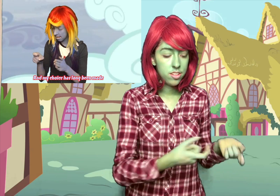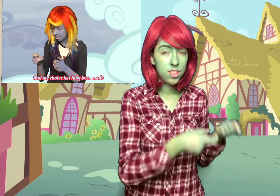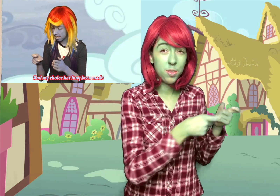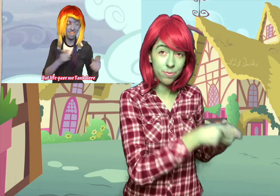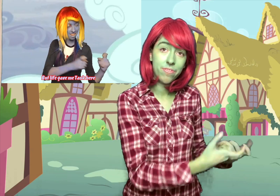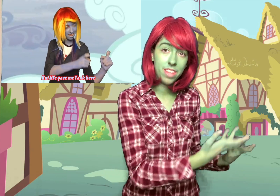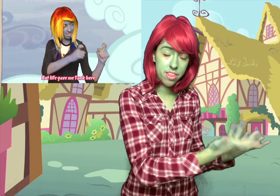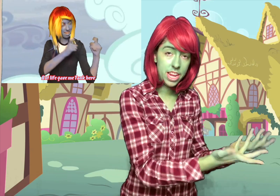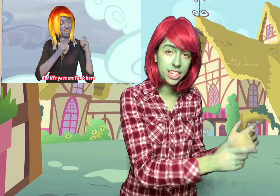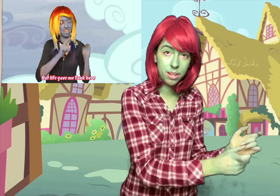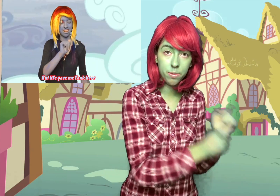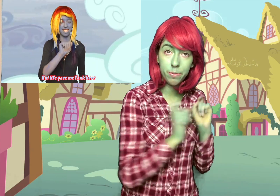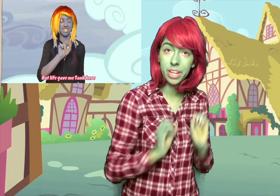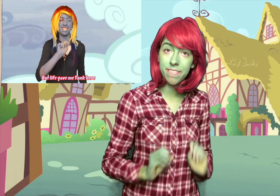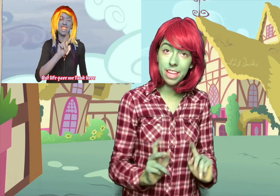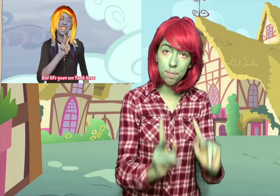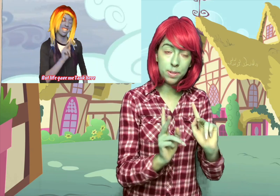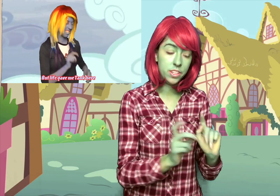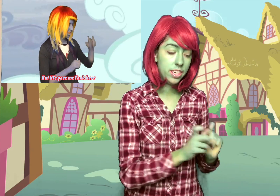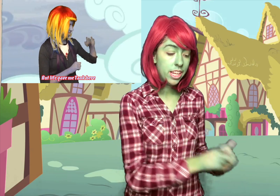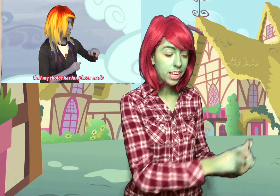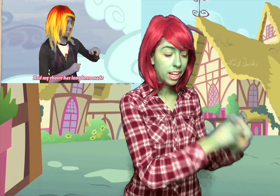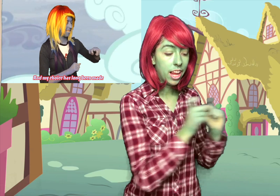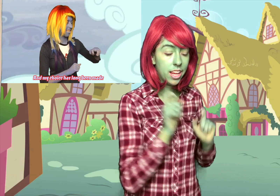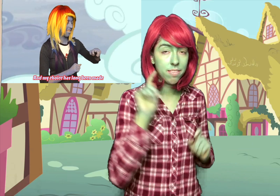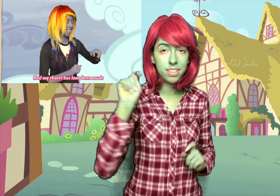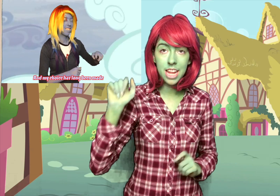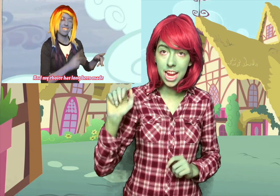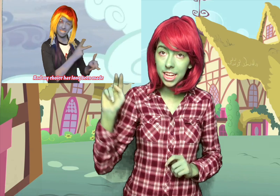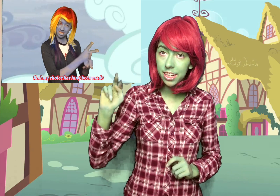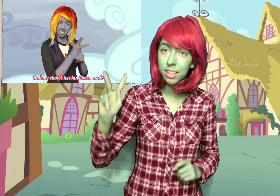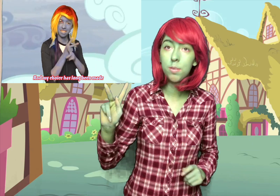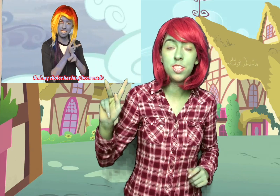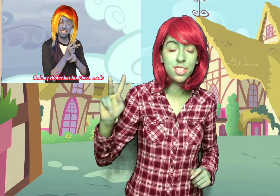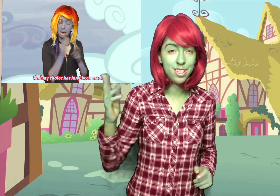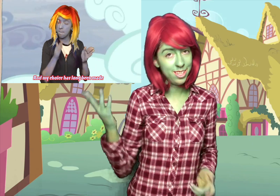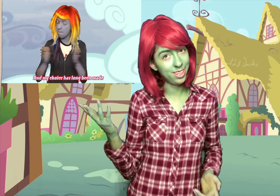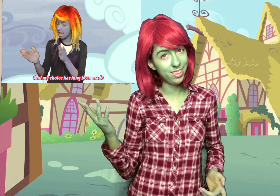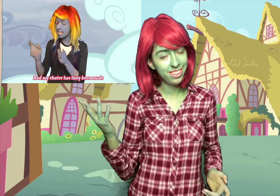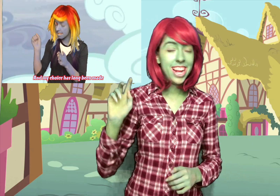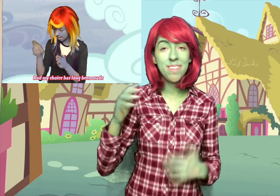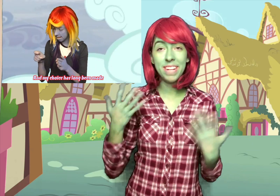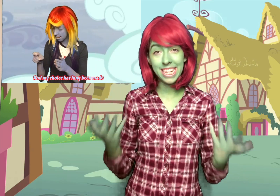so the thing that gave the opportunity gave tank which is the turtle and because